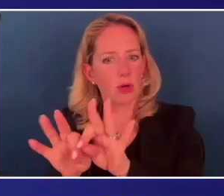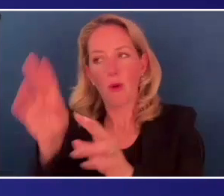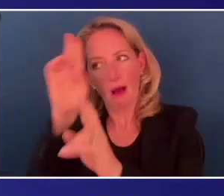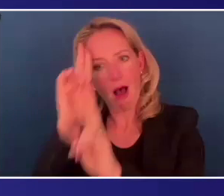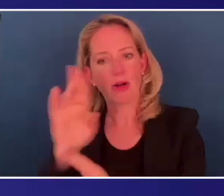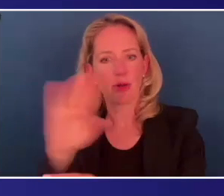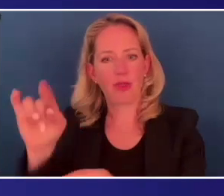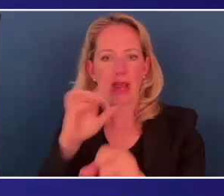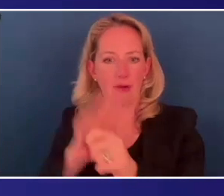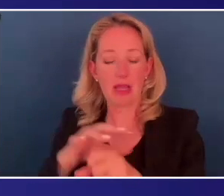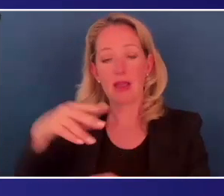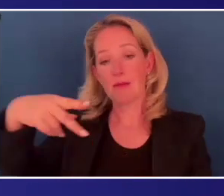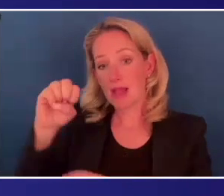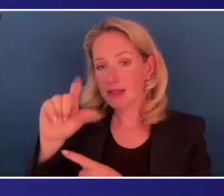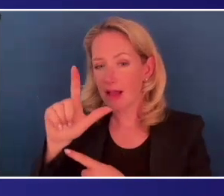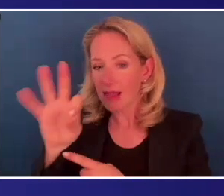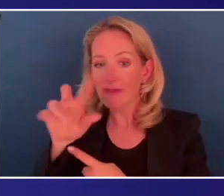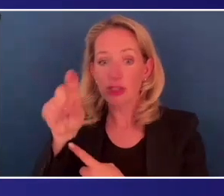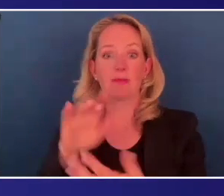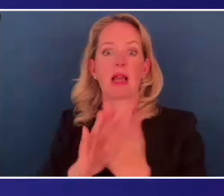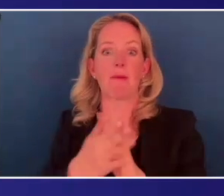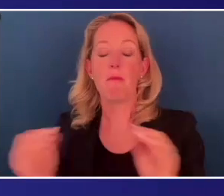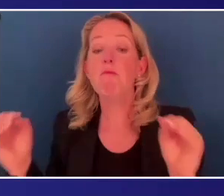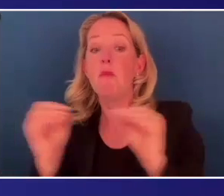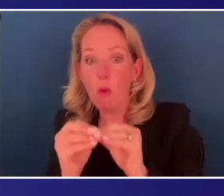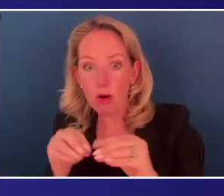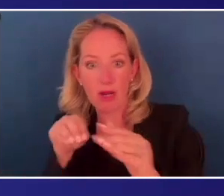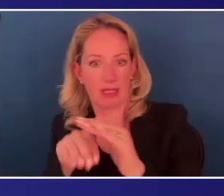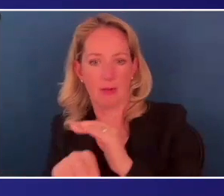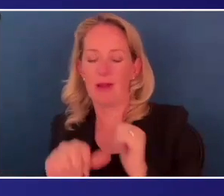Meaning making PSLF more accessible, not less to those who have earned it. Thank you very much.